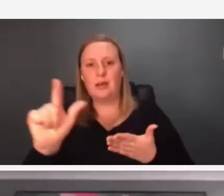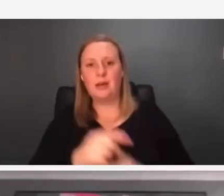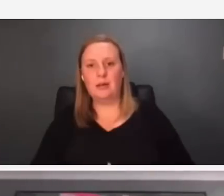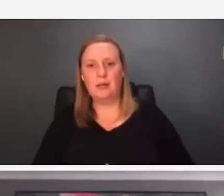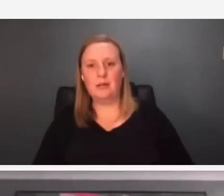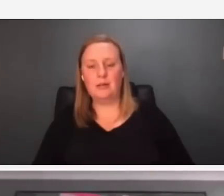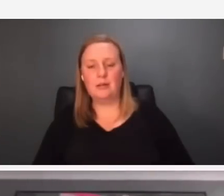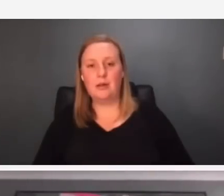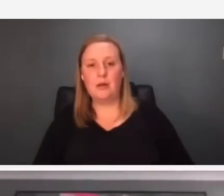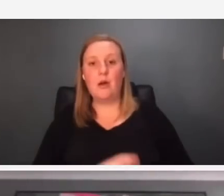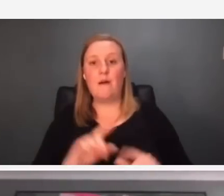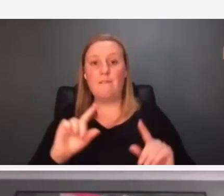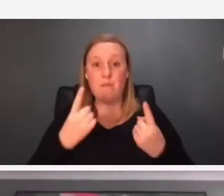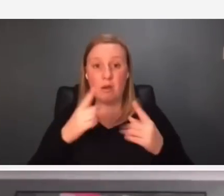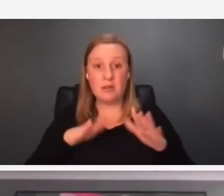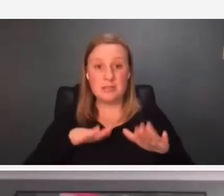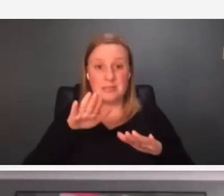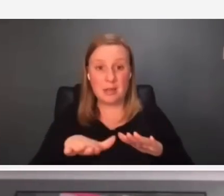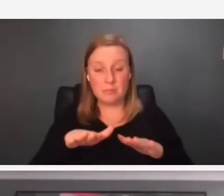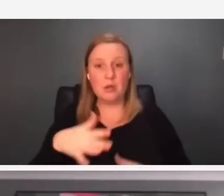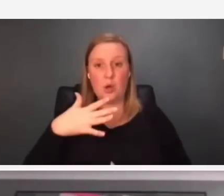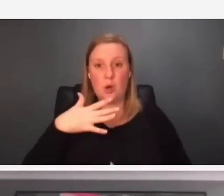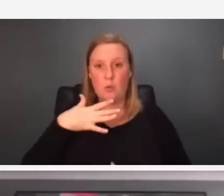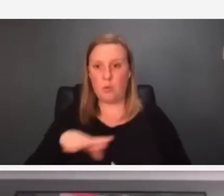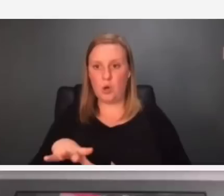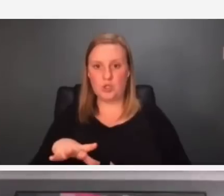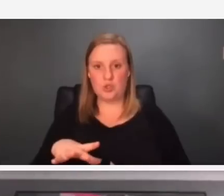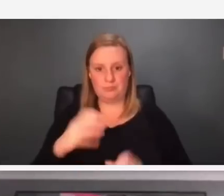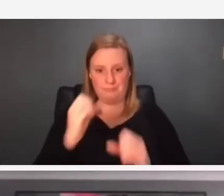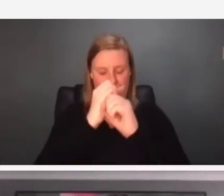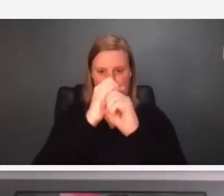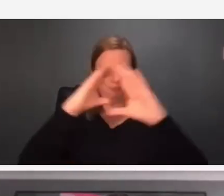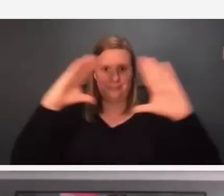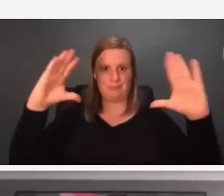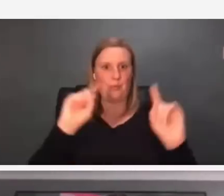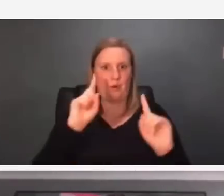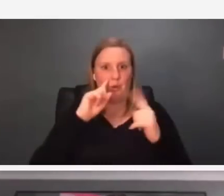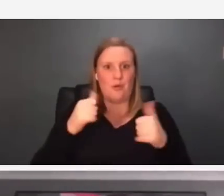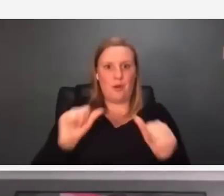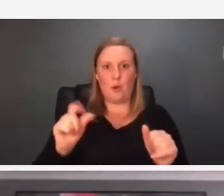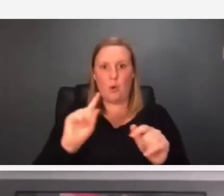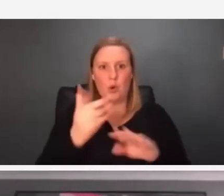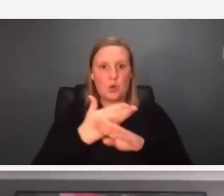priority for us is to get the kind of basic how is this going to work, what's the model that the sector